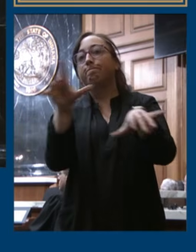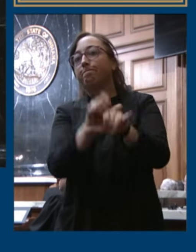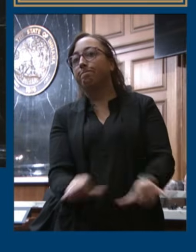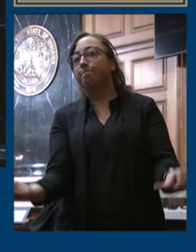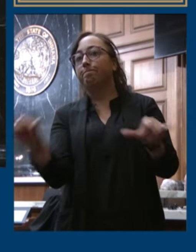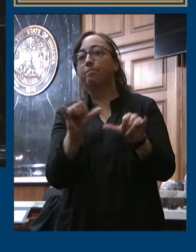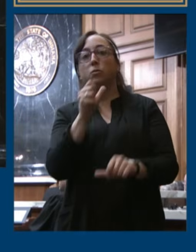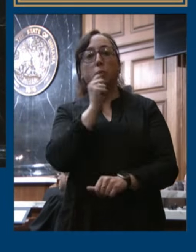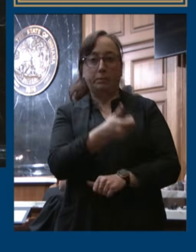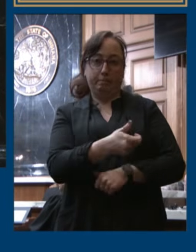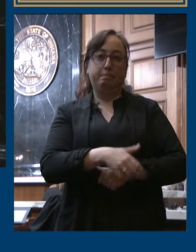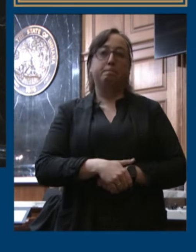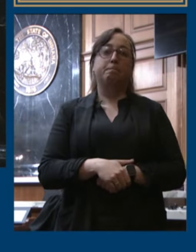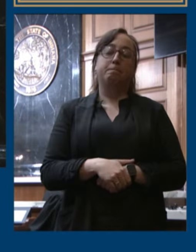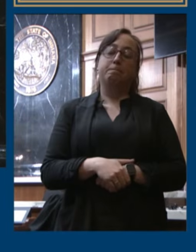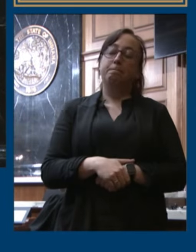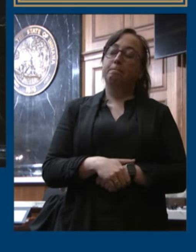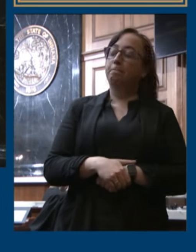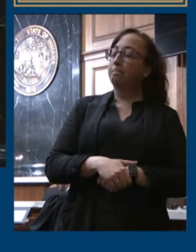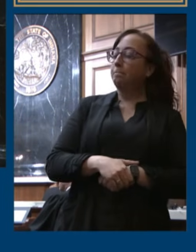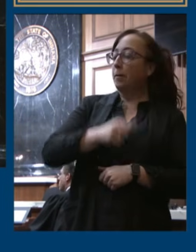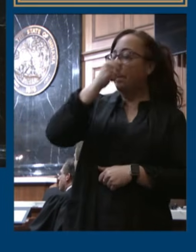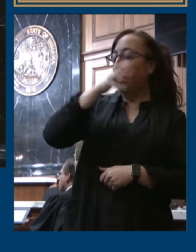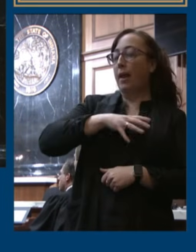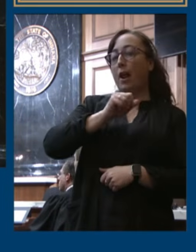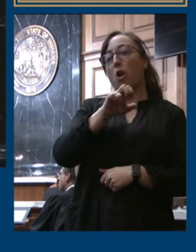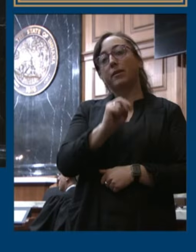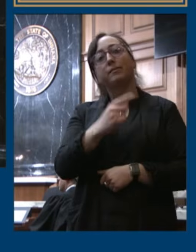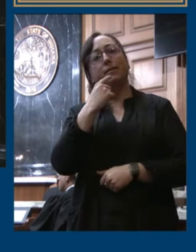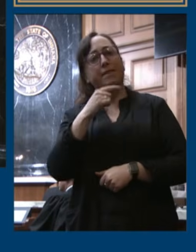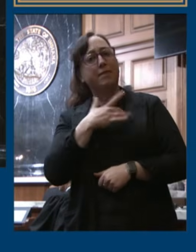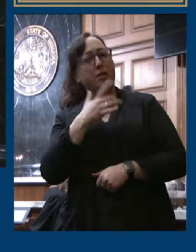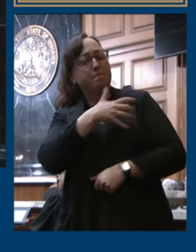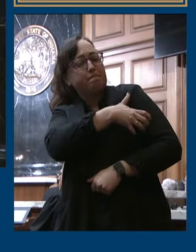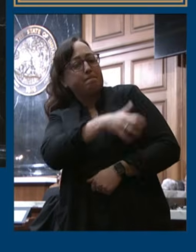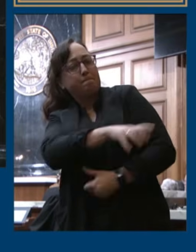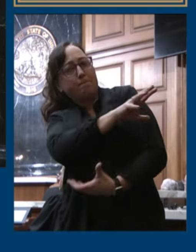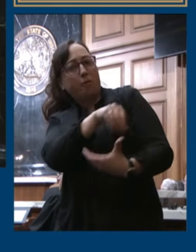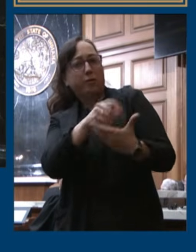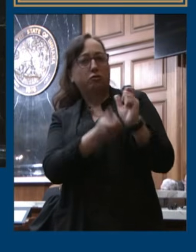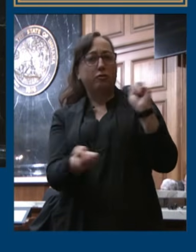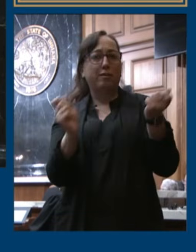HE SAYS, "NOW I AM EMPOWERED TO BE PART OF THE CHANGE INSTEAD OF PART OF THE DESTRUCTION."